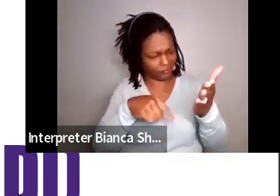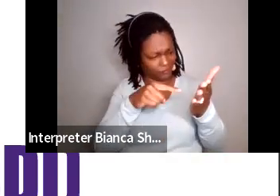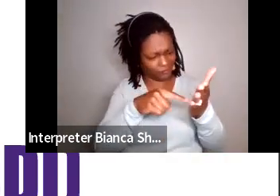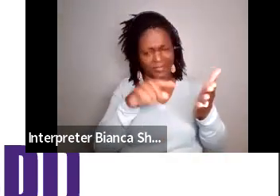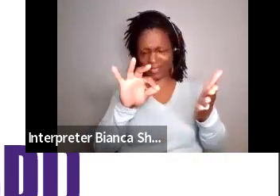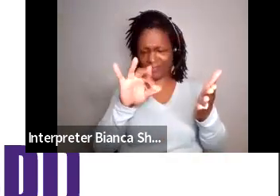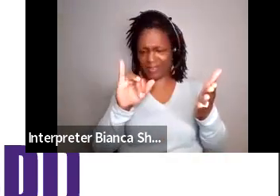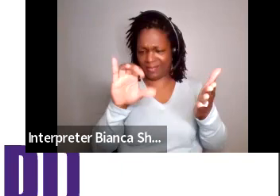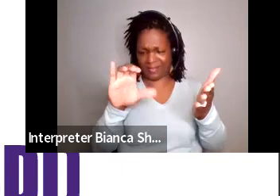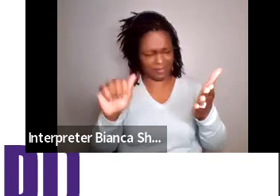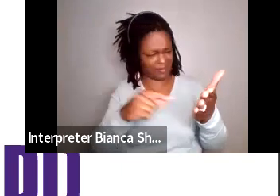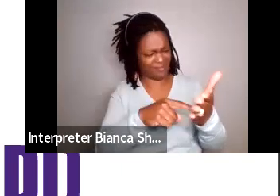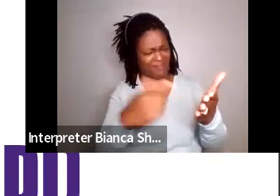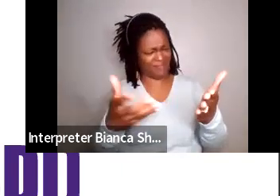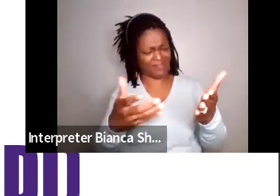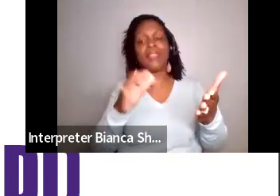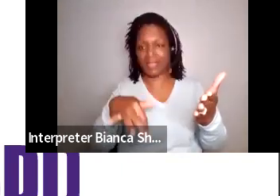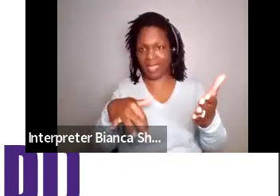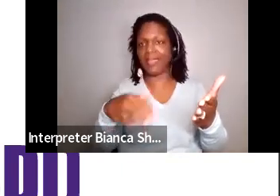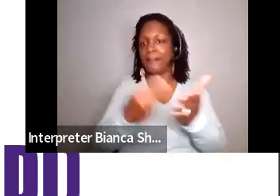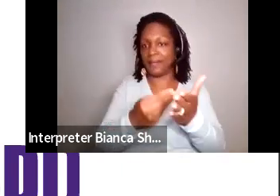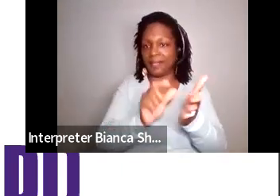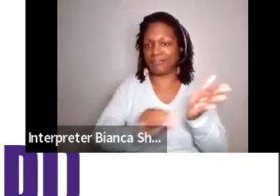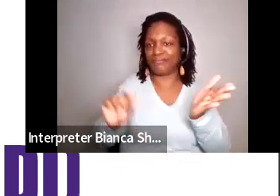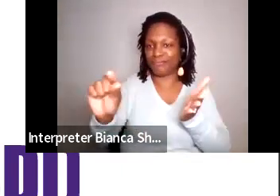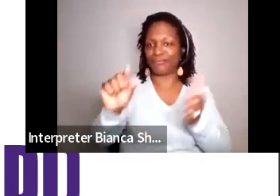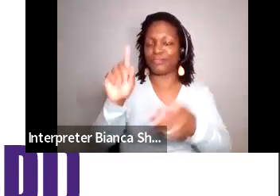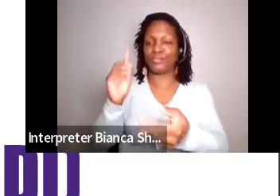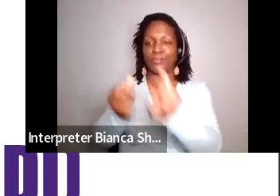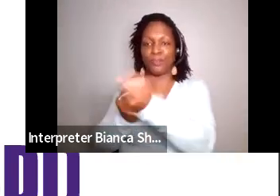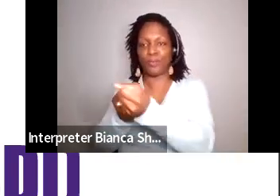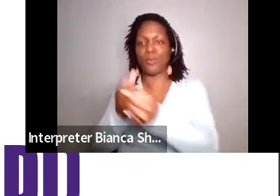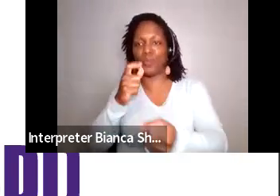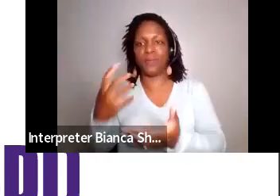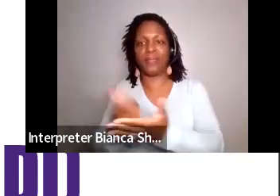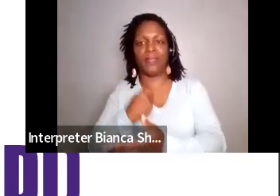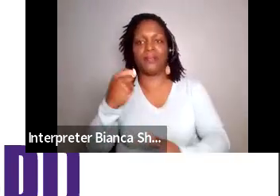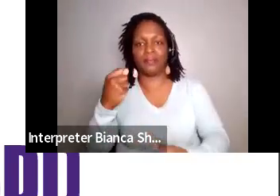Okay, and eligibility is based on how many quarters you have put in.